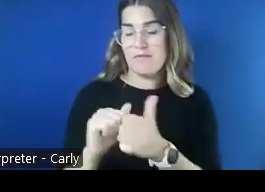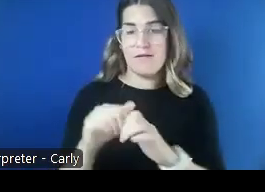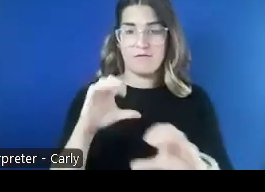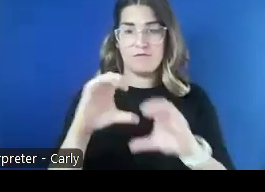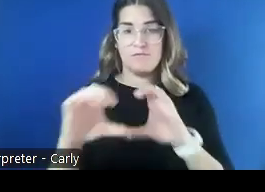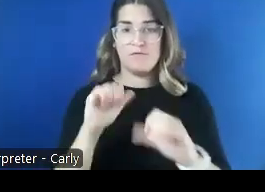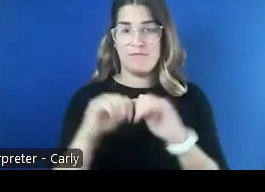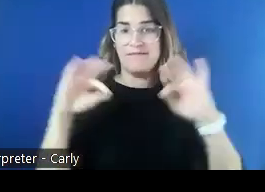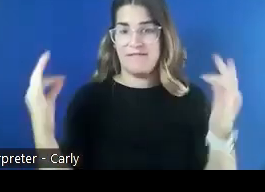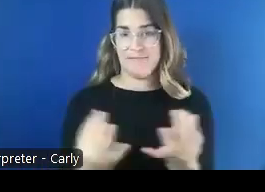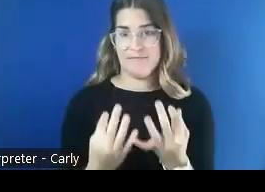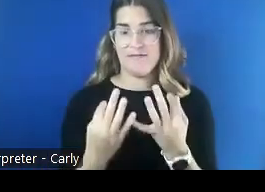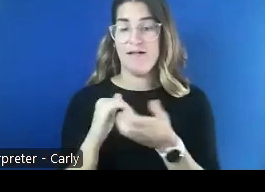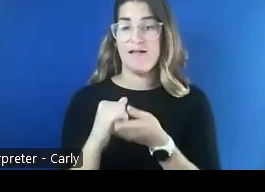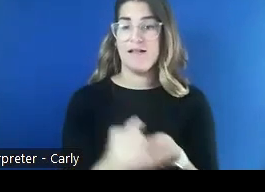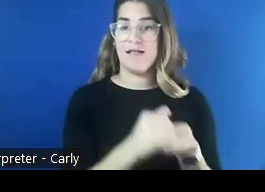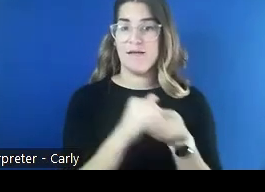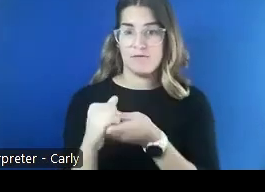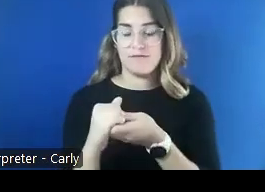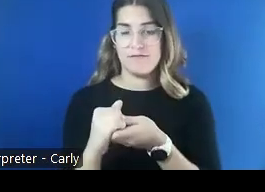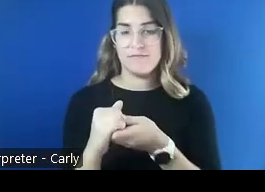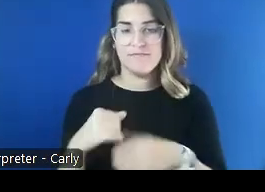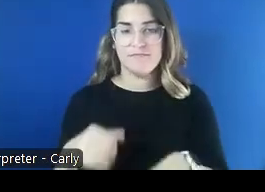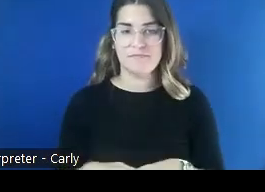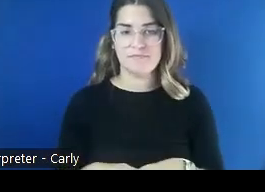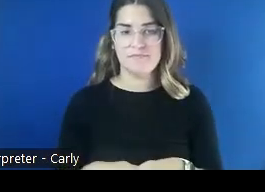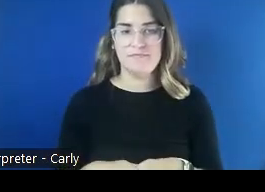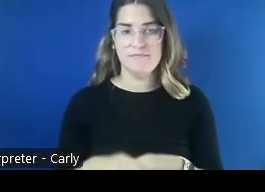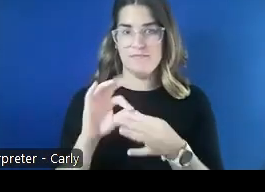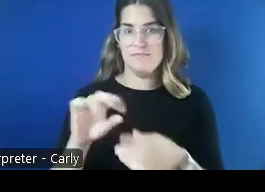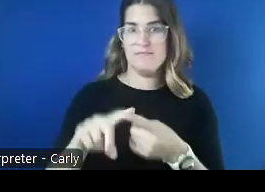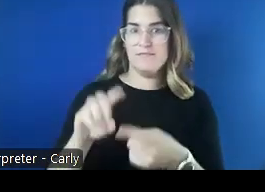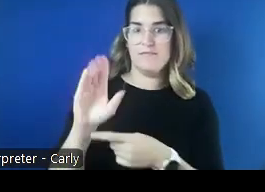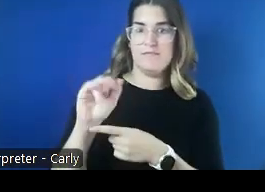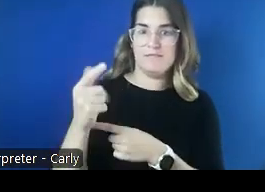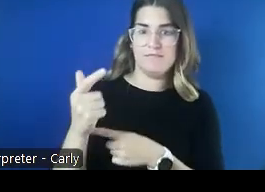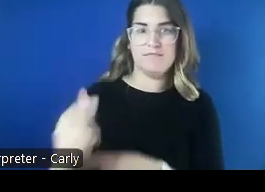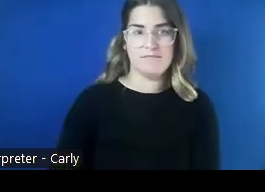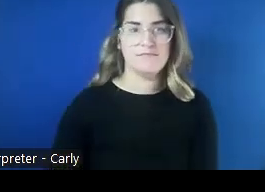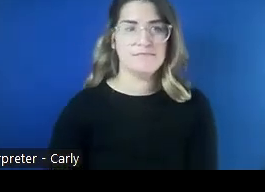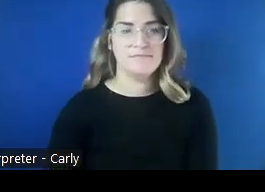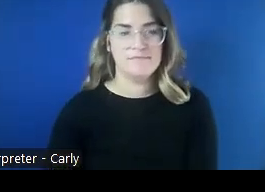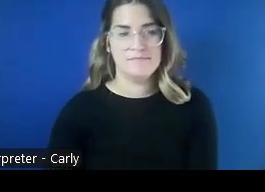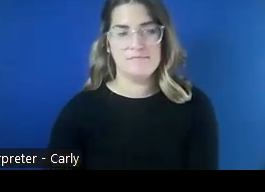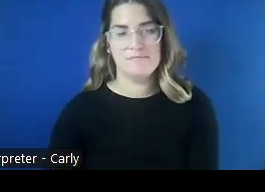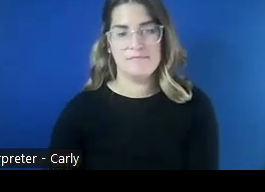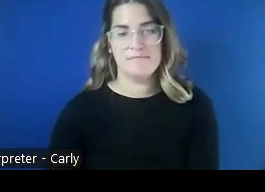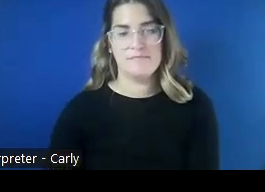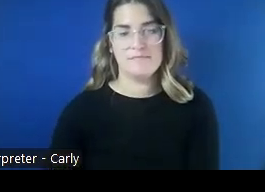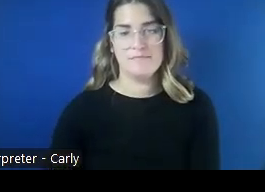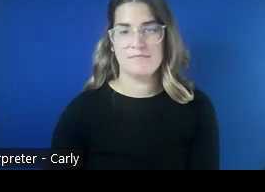families and collaborate with them around biting um this uh this programmatic support could also